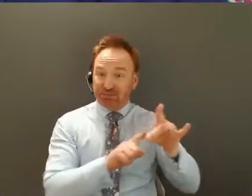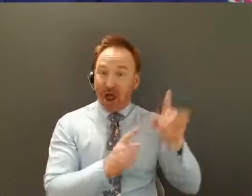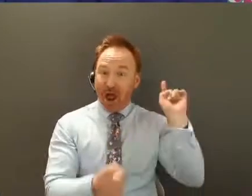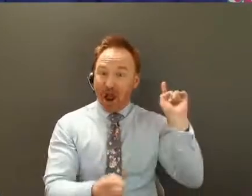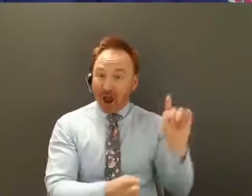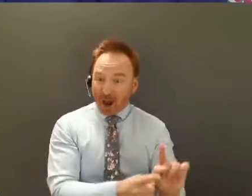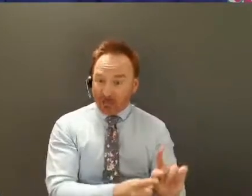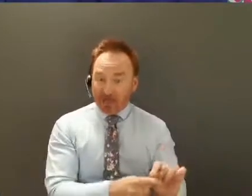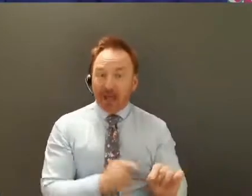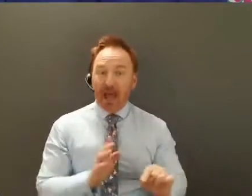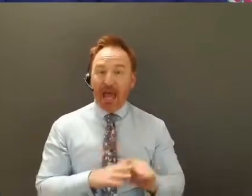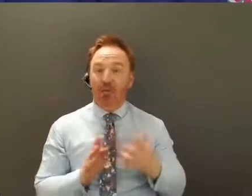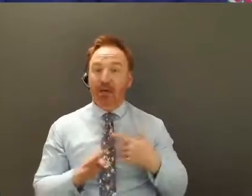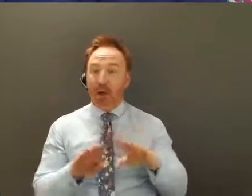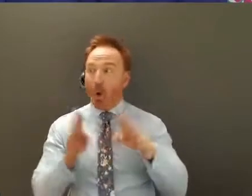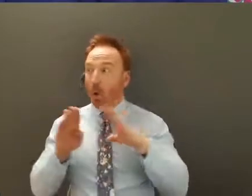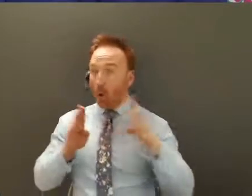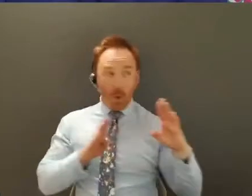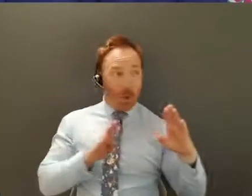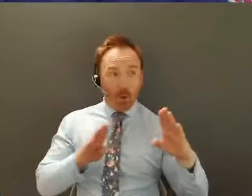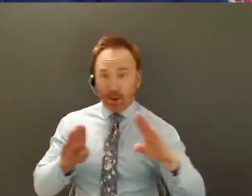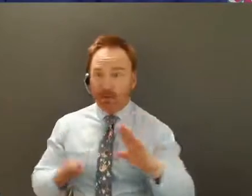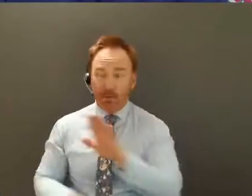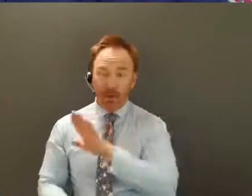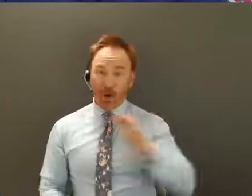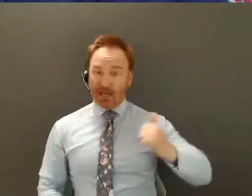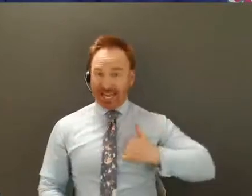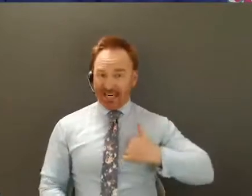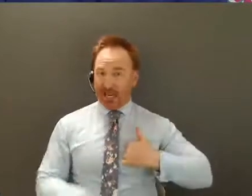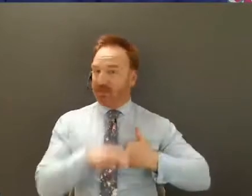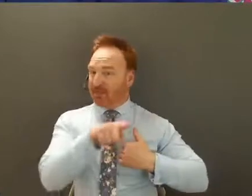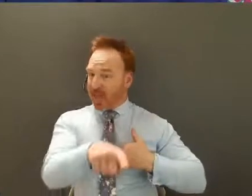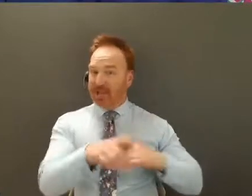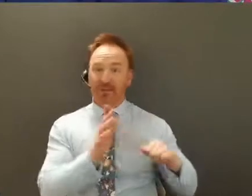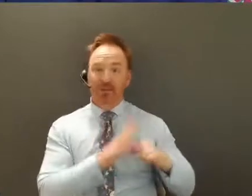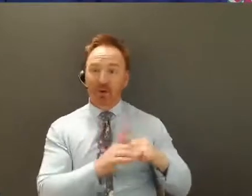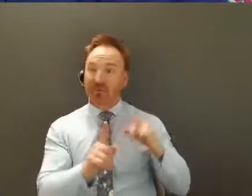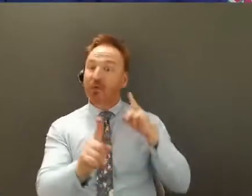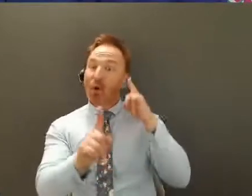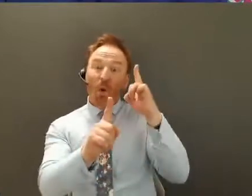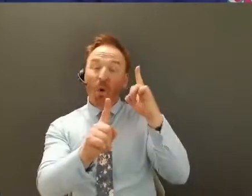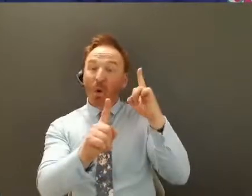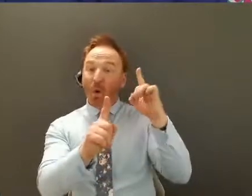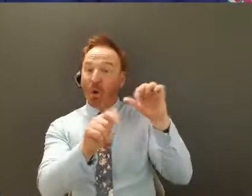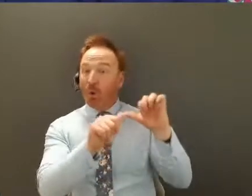With the attendance to evaluate the risk for any event.